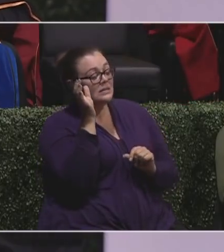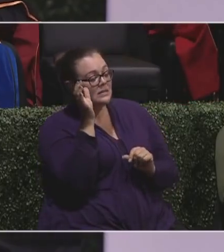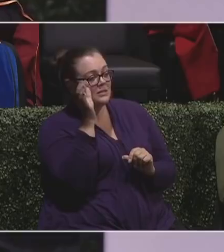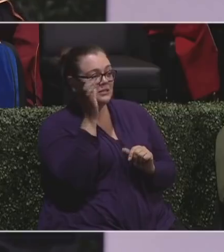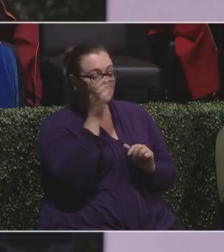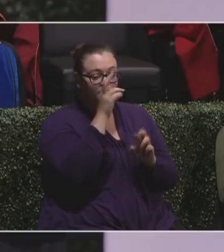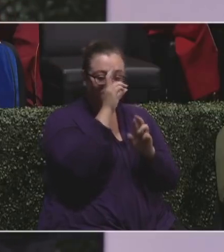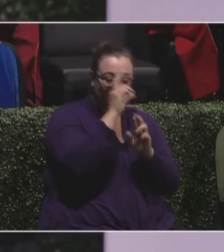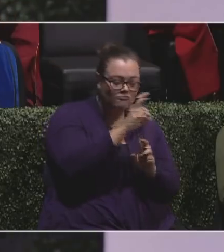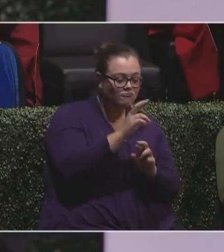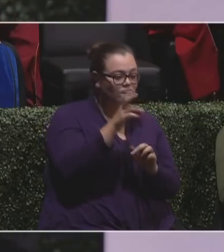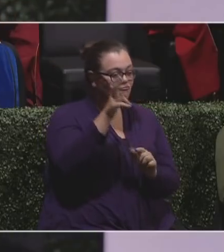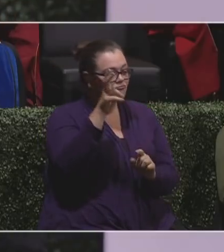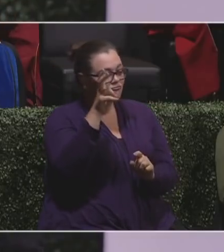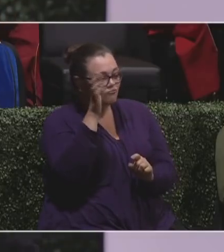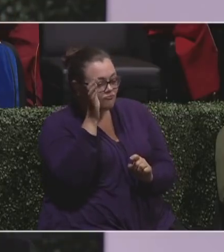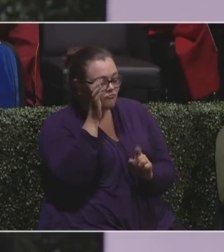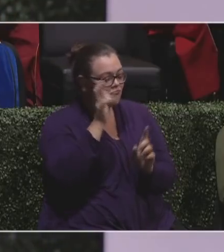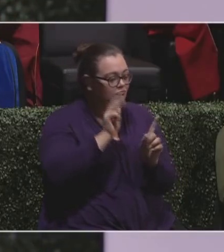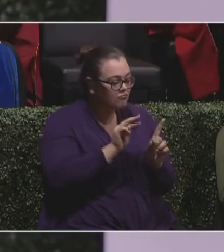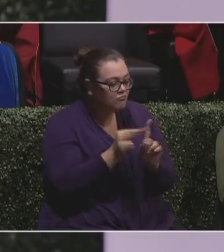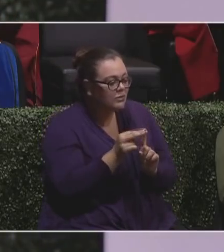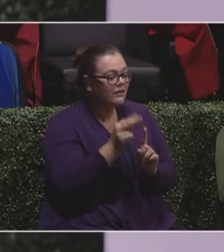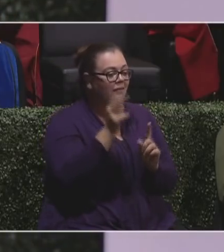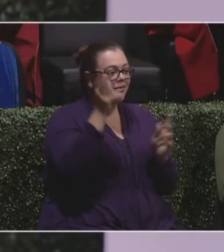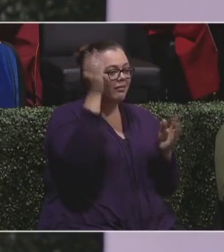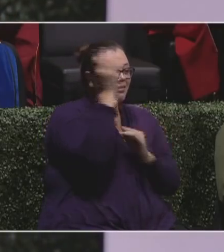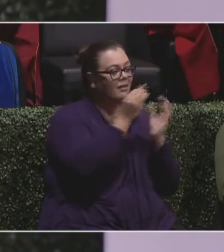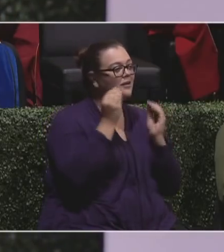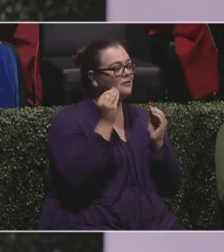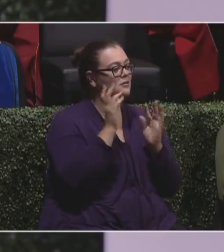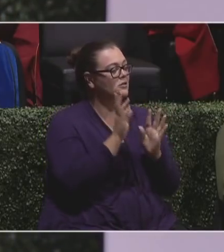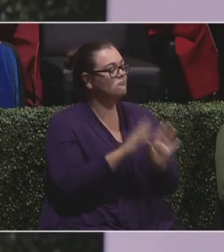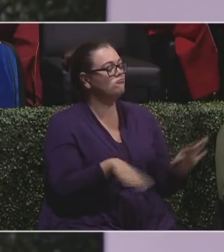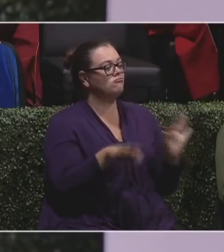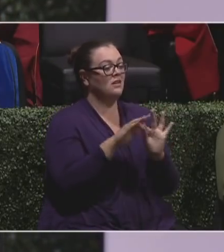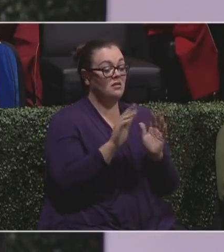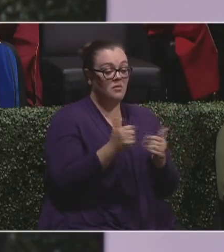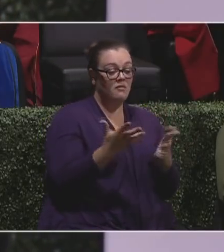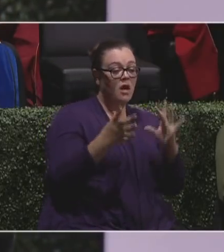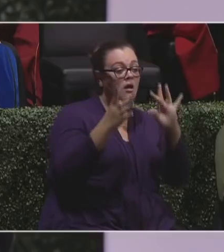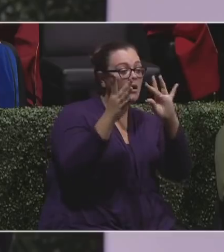NEED TO EMBRACE THE TALENTS, THE INTERESTS THAT MAKE YOU UNIQUE, AND REALLY DEVELOP THOSE AREAS.